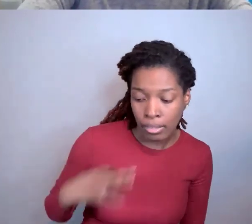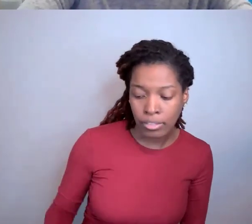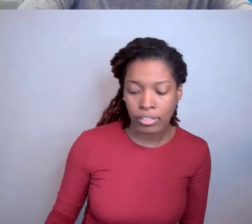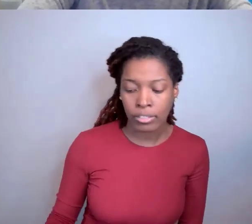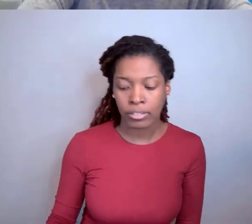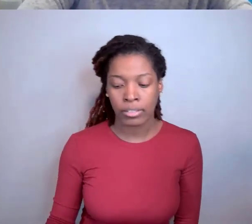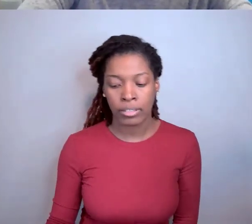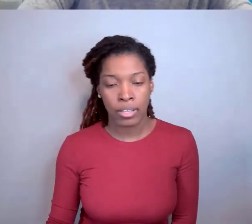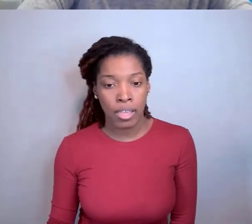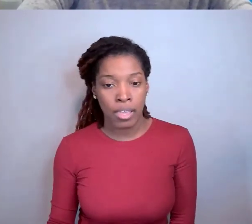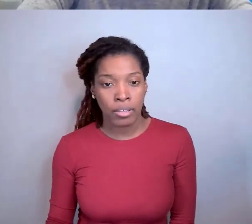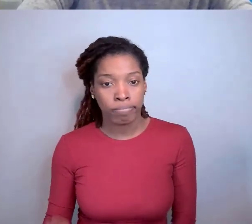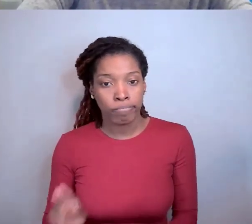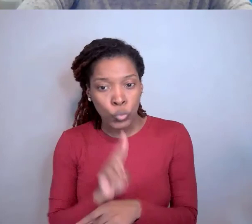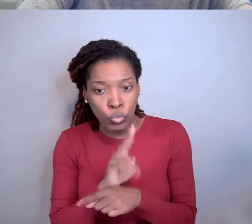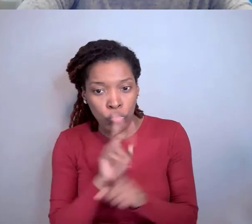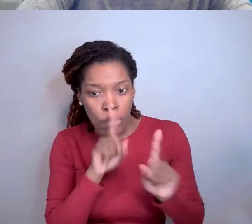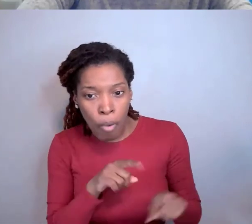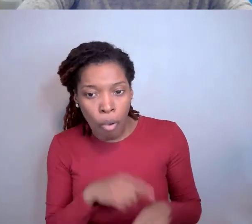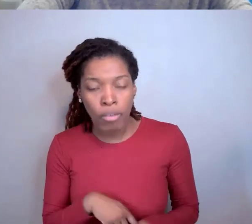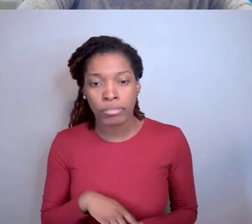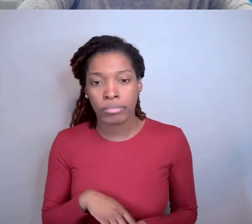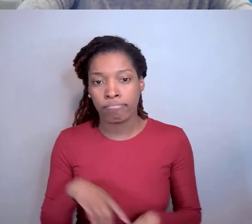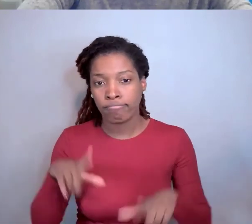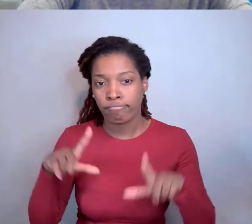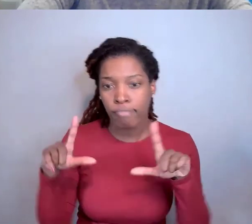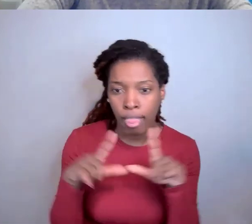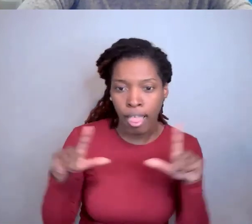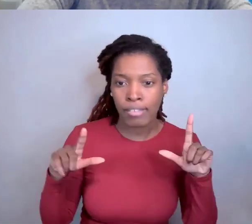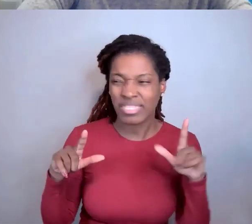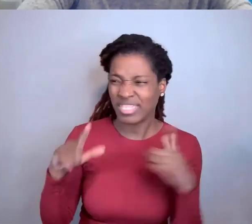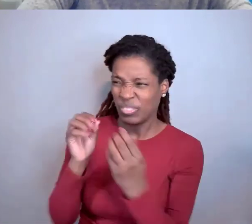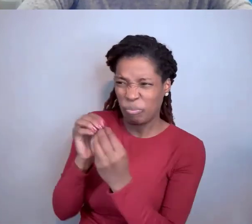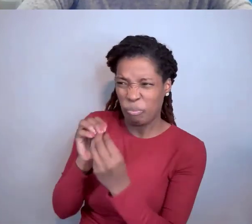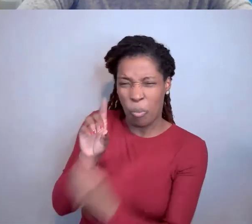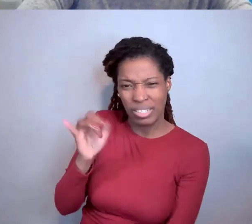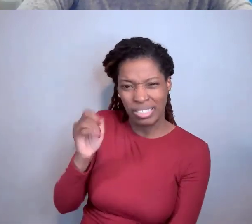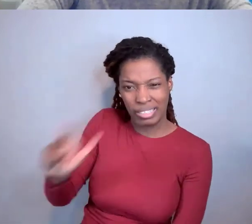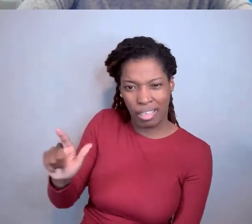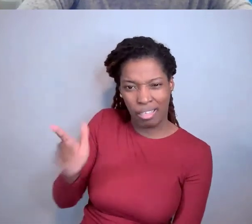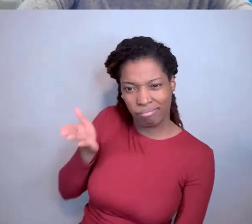and confirmatory licenses. There's more detail in your iEdison